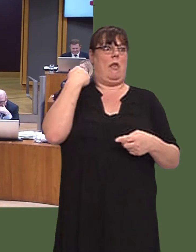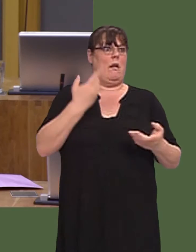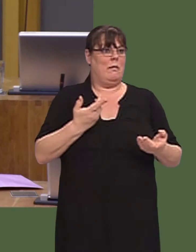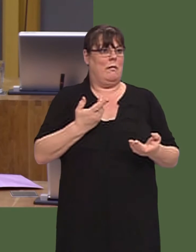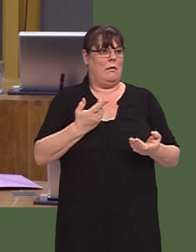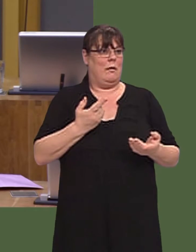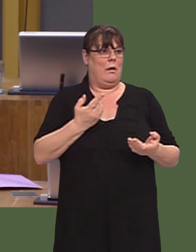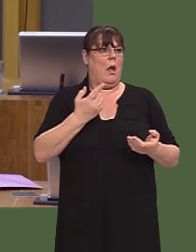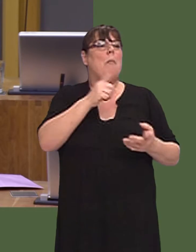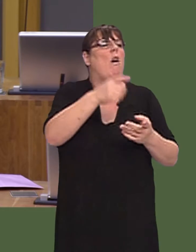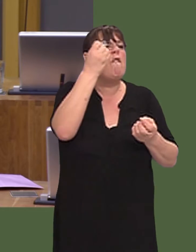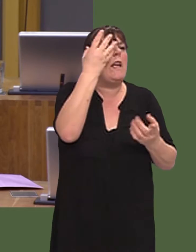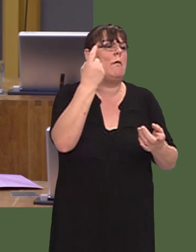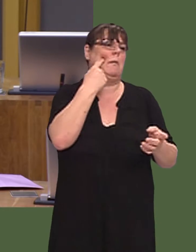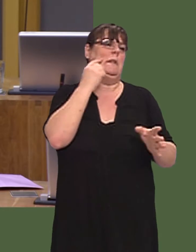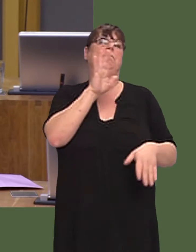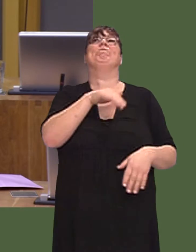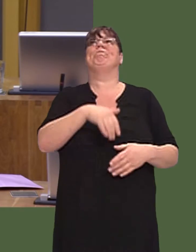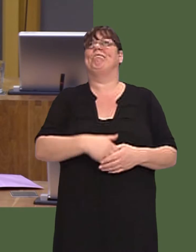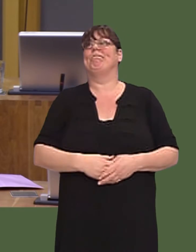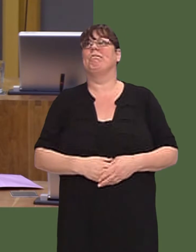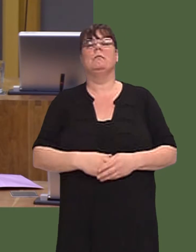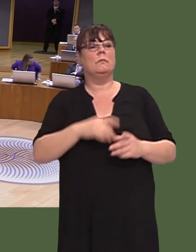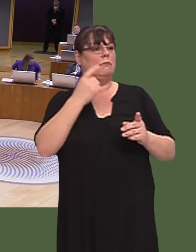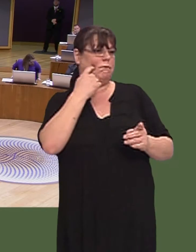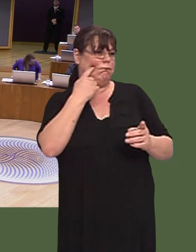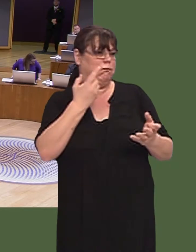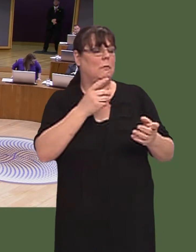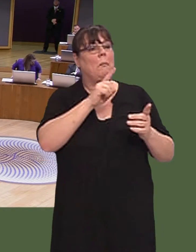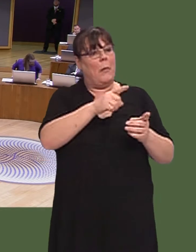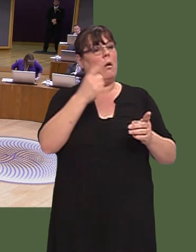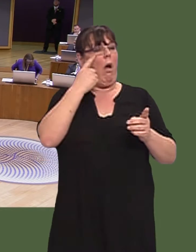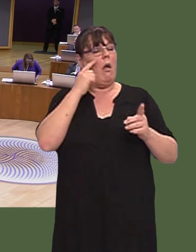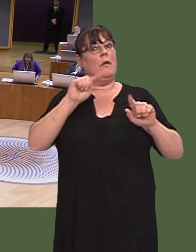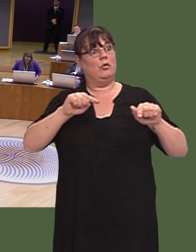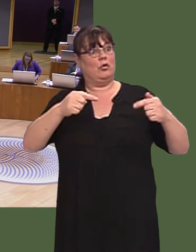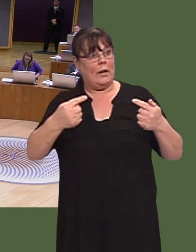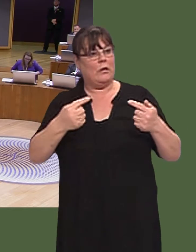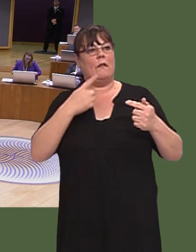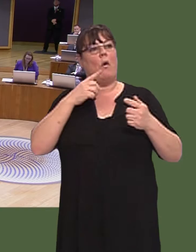Well, I know; thatís easily forgotten, that, isnít it, but there we are. It does show the challenges that exist in terms of raising GDP.